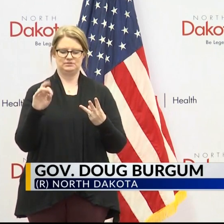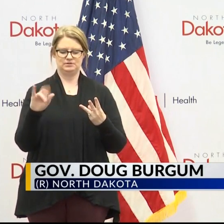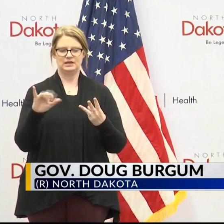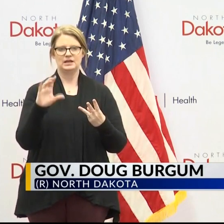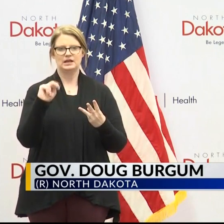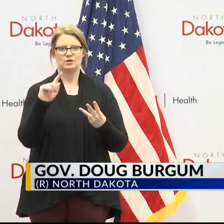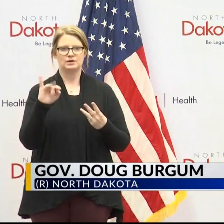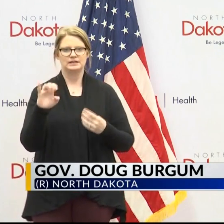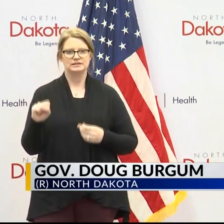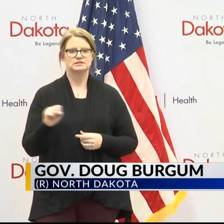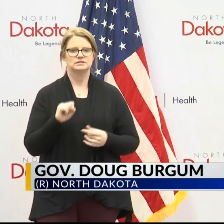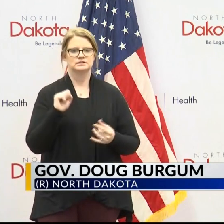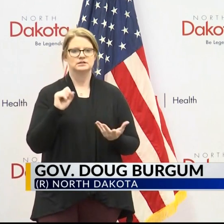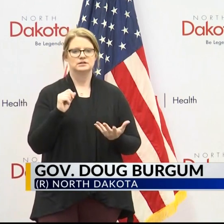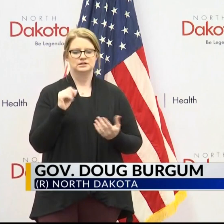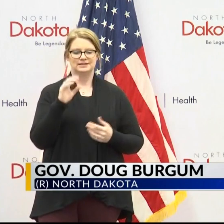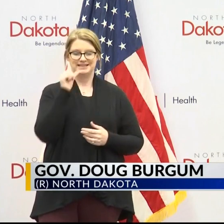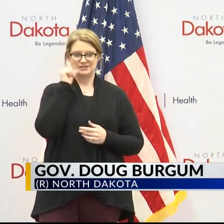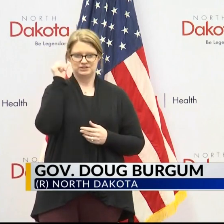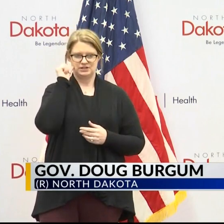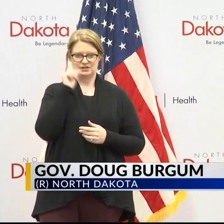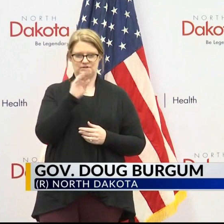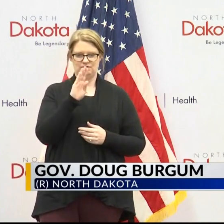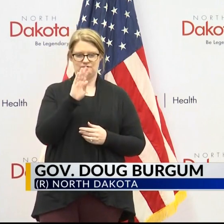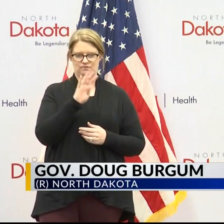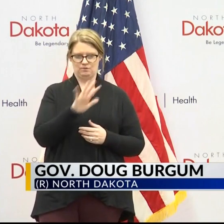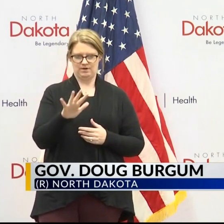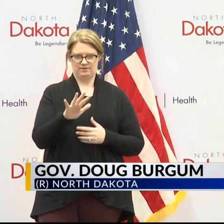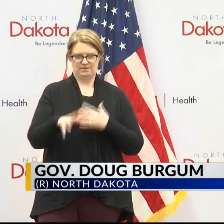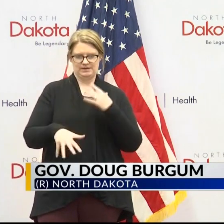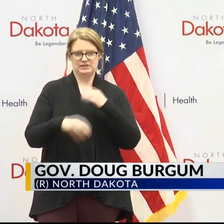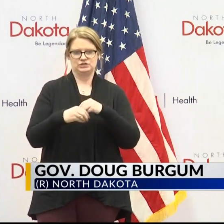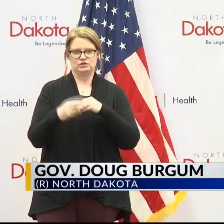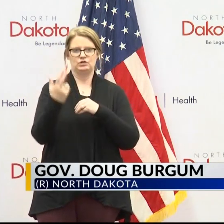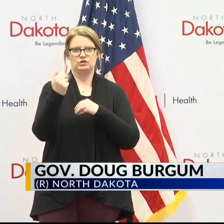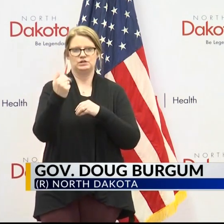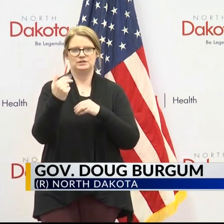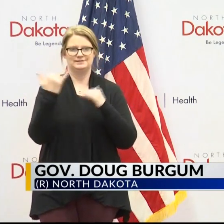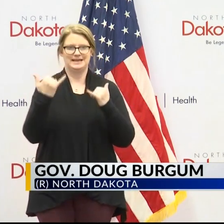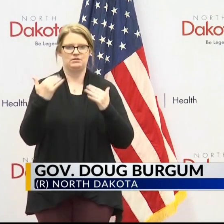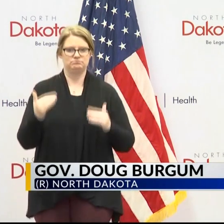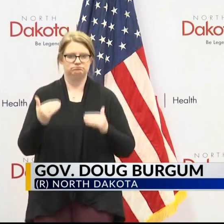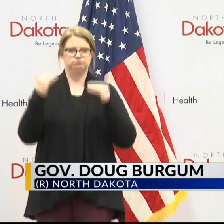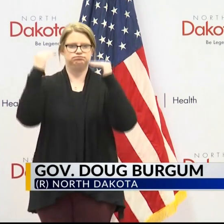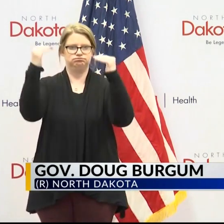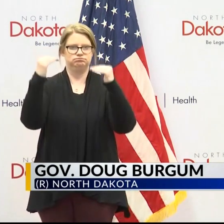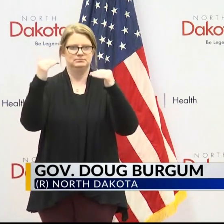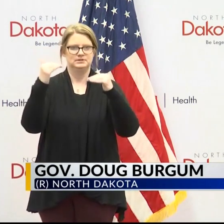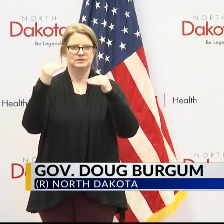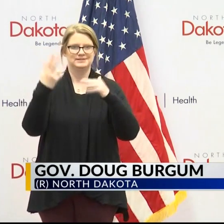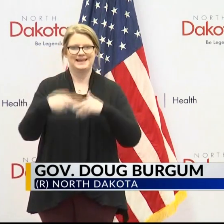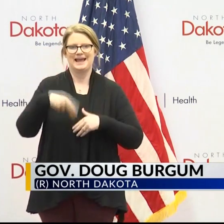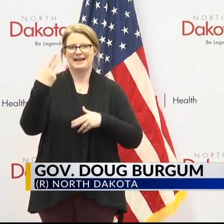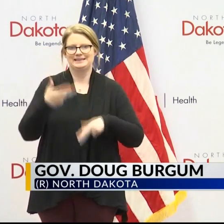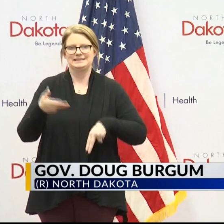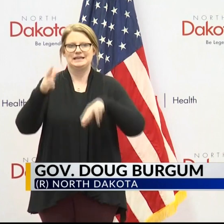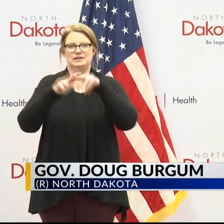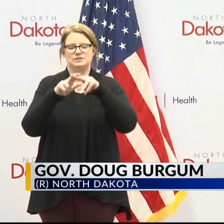FIVE FIRM -- McINTOSH MONTGOMERY AND MOORE COUNTY. THAT TAKES US FROM 45 WHERE WE